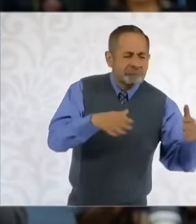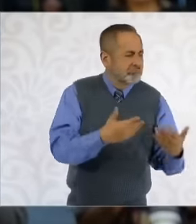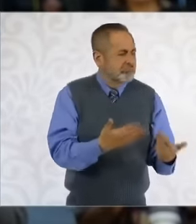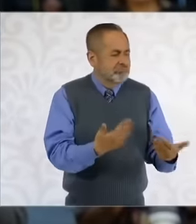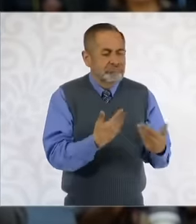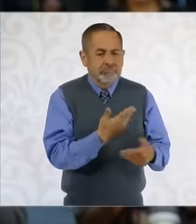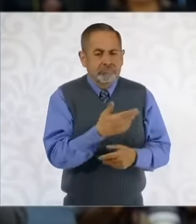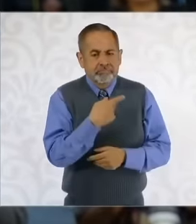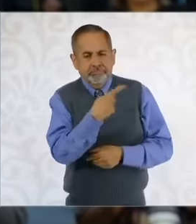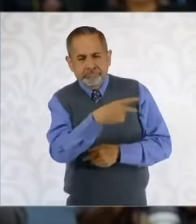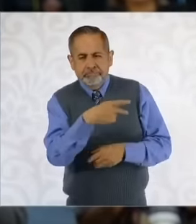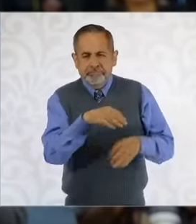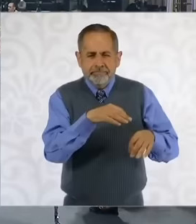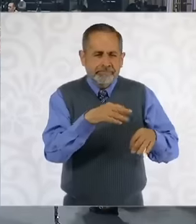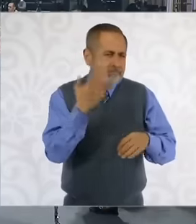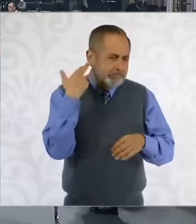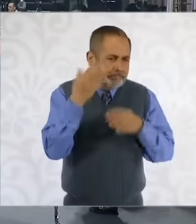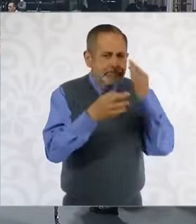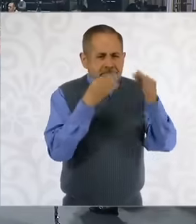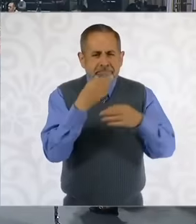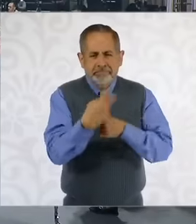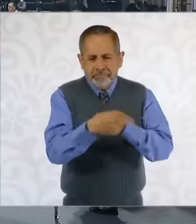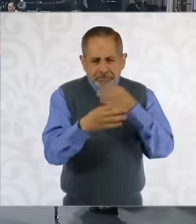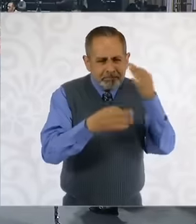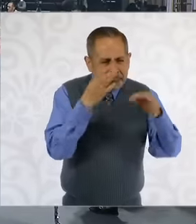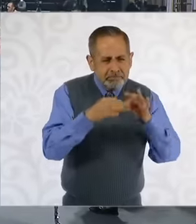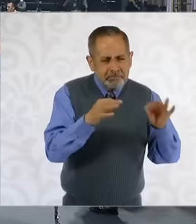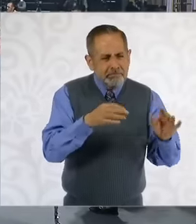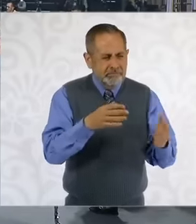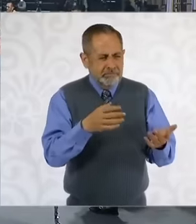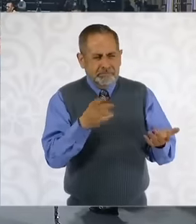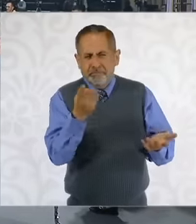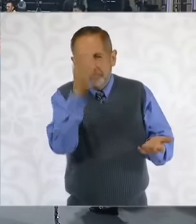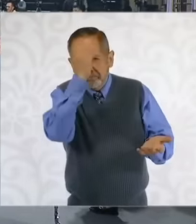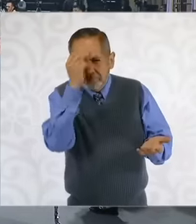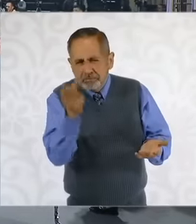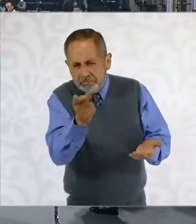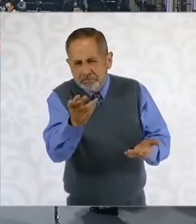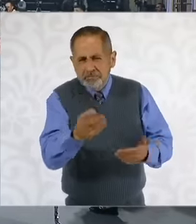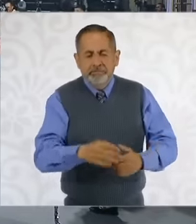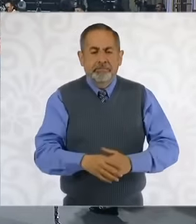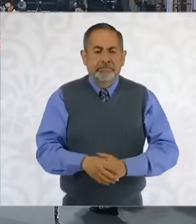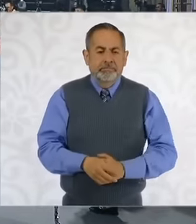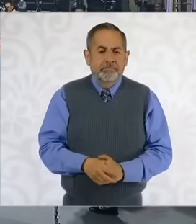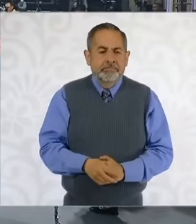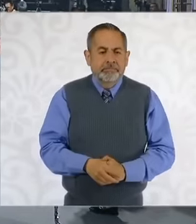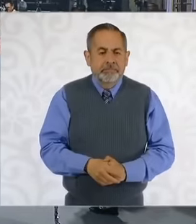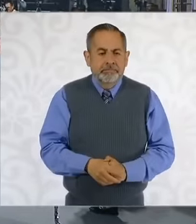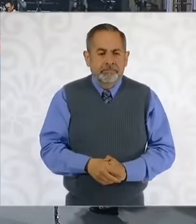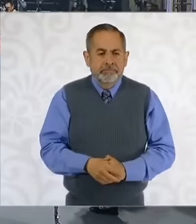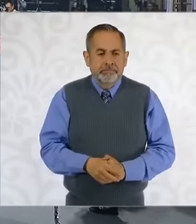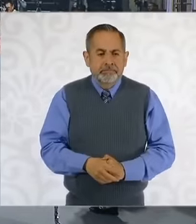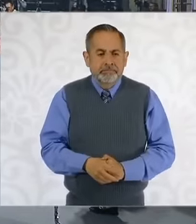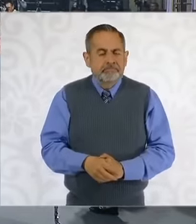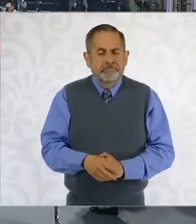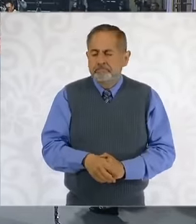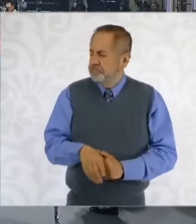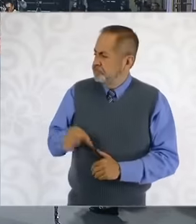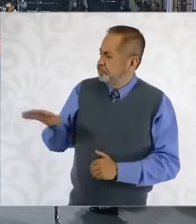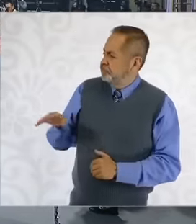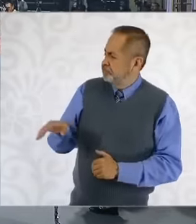television stations to start president, please yes Raúl Why don't you talk about what was voted